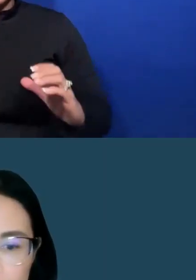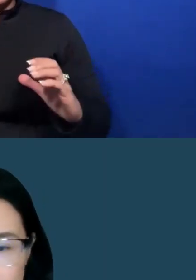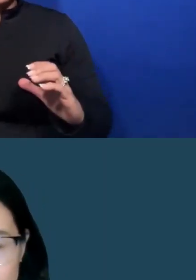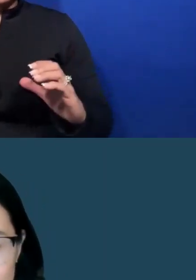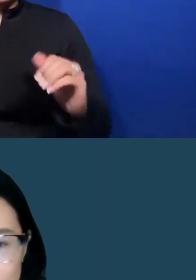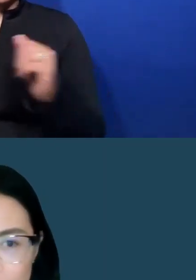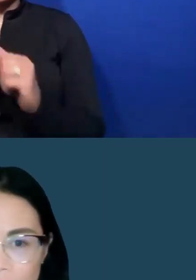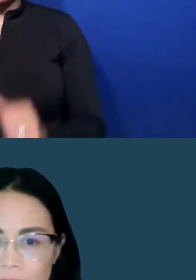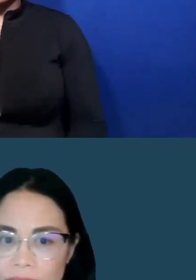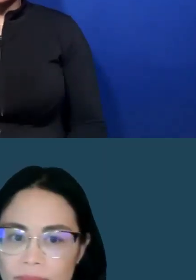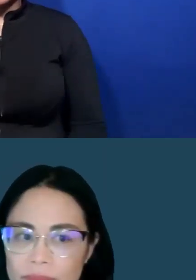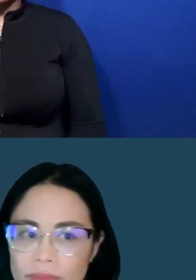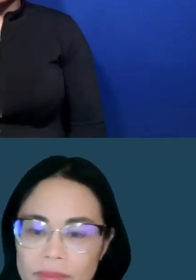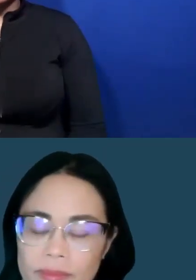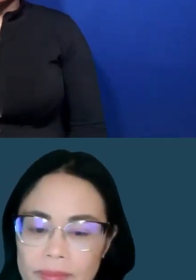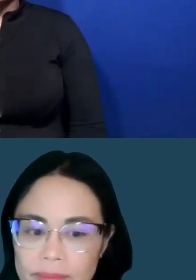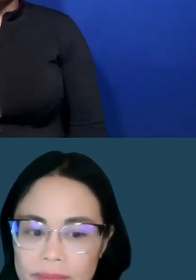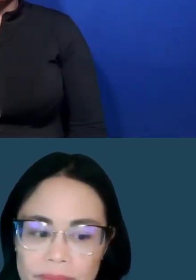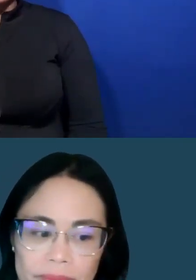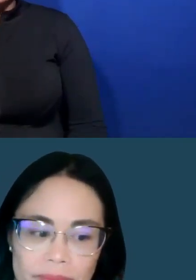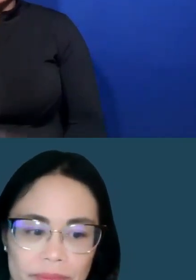I'm a client and also